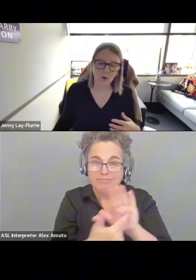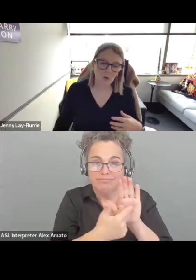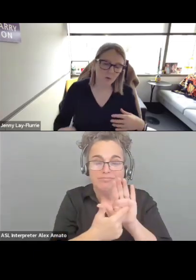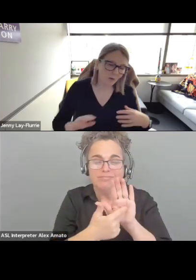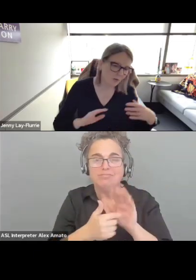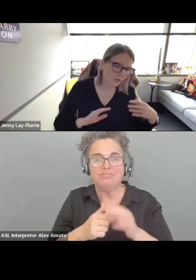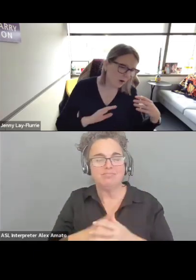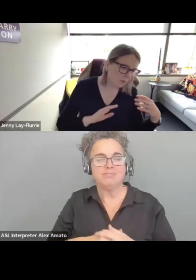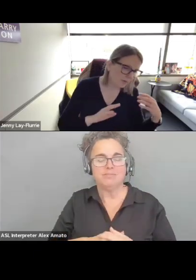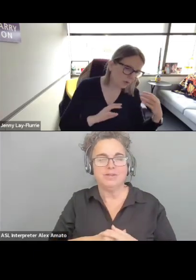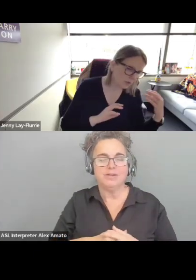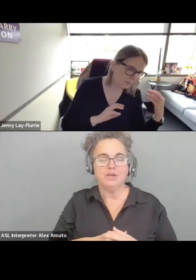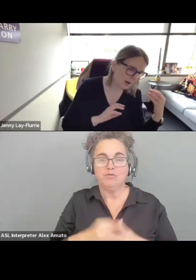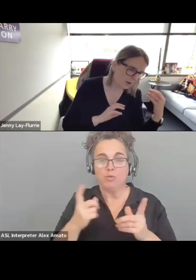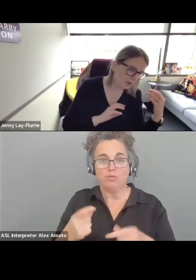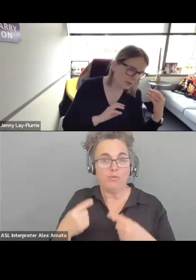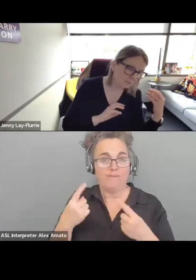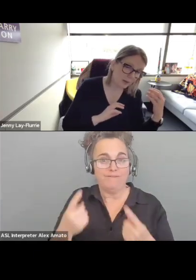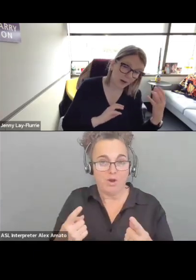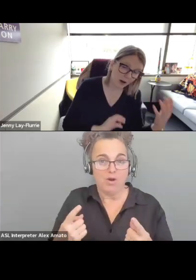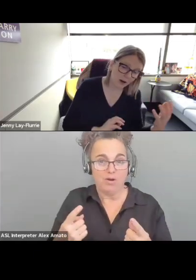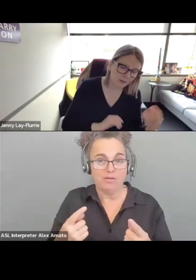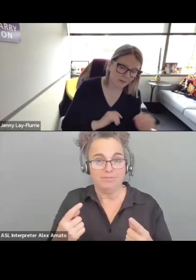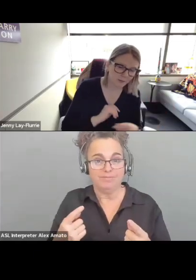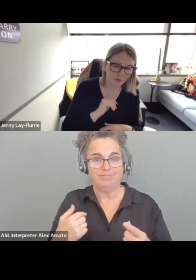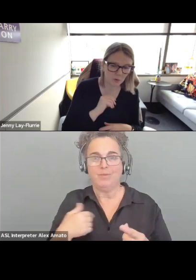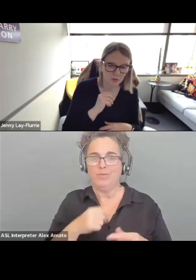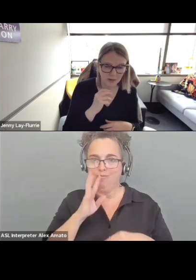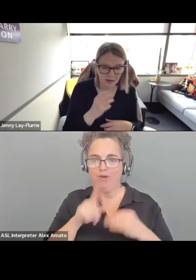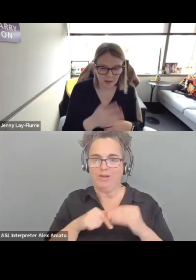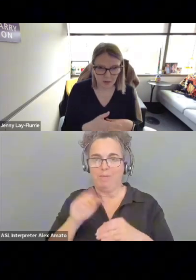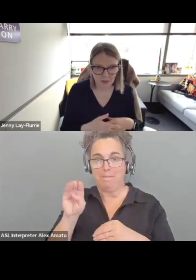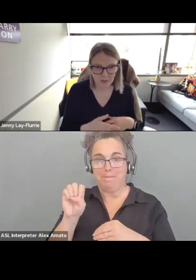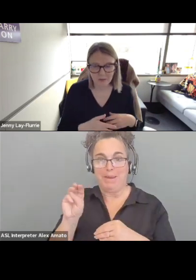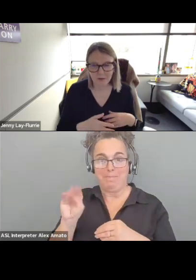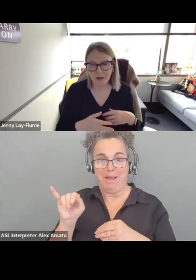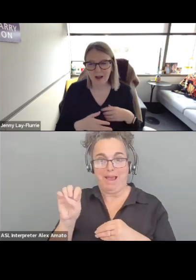So, so far we've talked about Be My Eyes, we've talked about images,